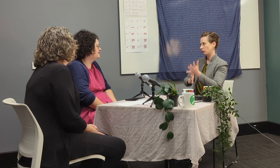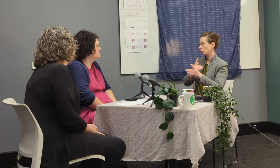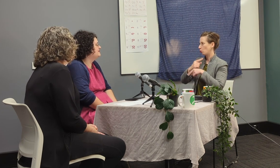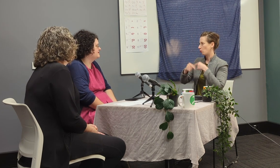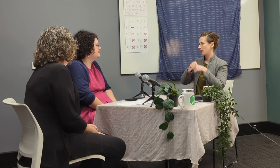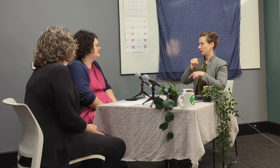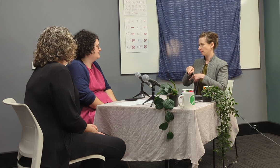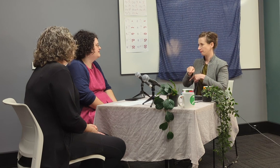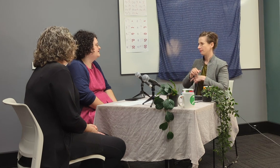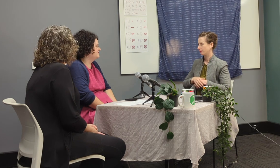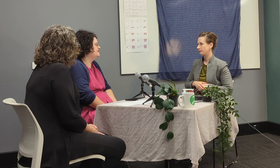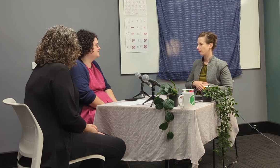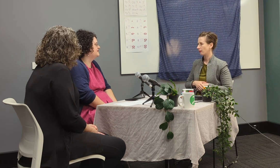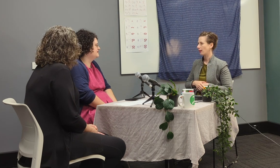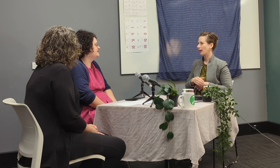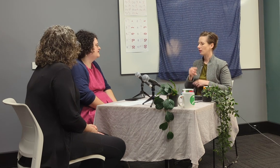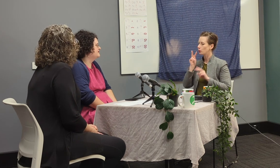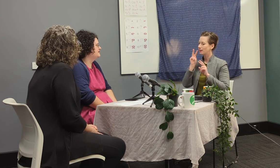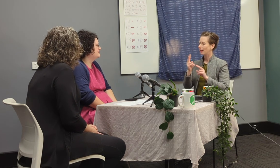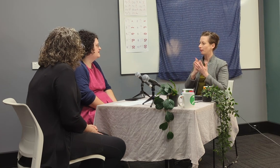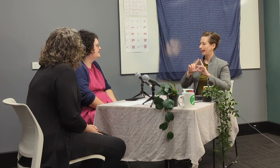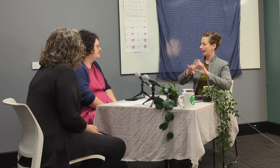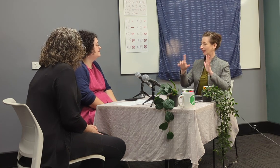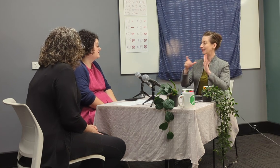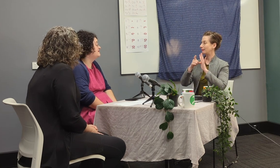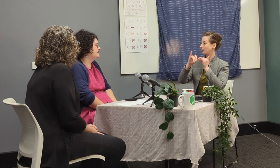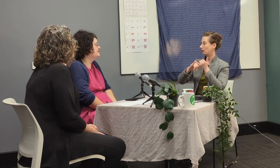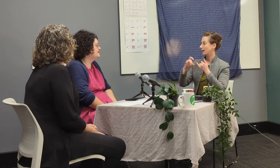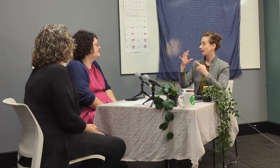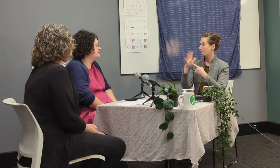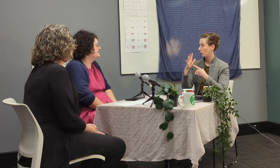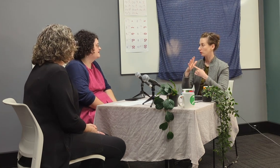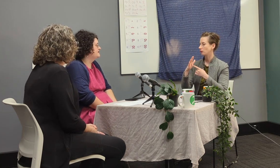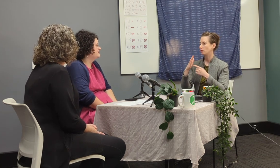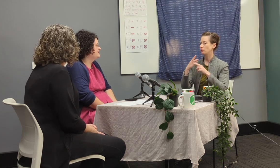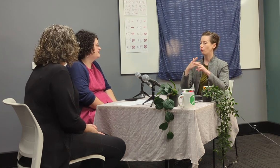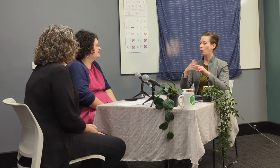d/Deaf people to be able to then reproduce that, so that people knew what you were talking about.